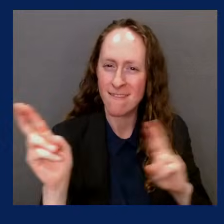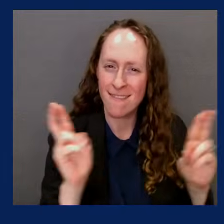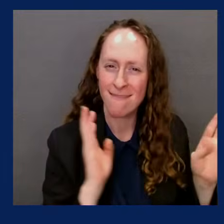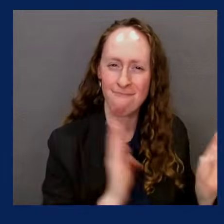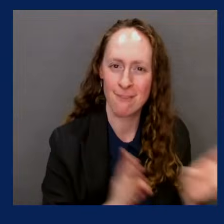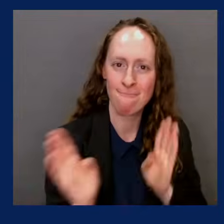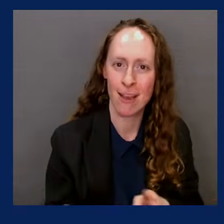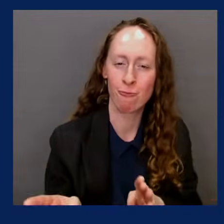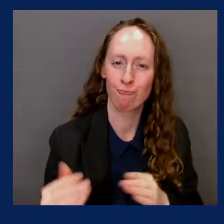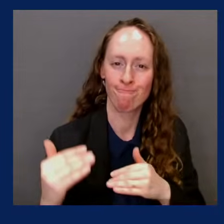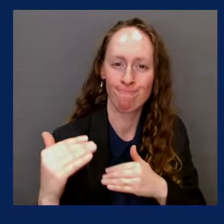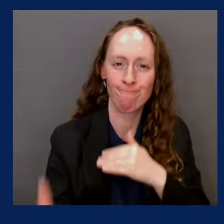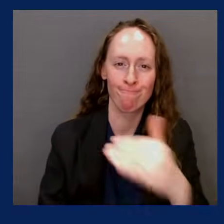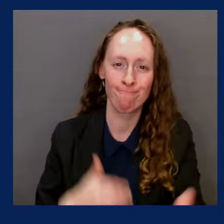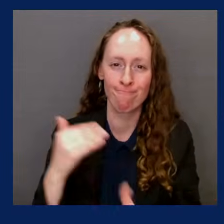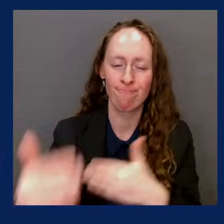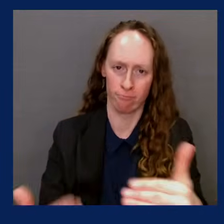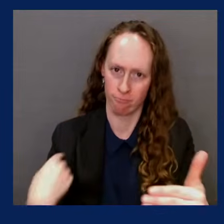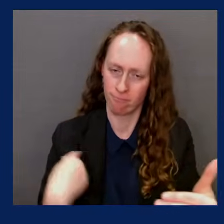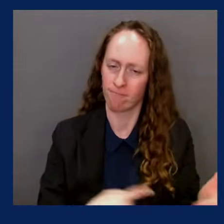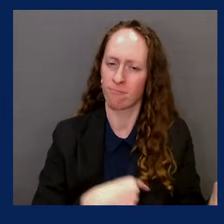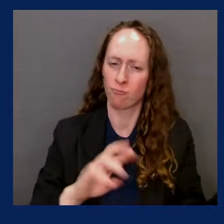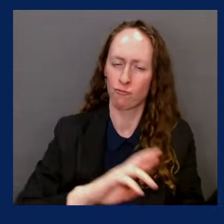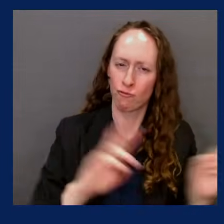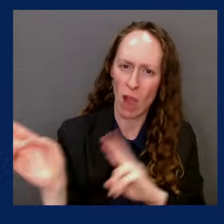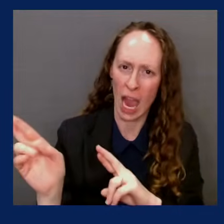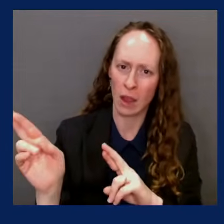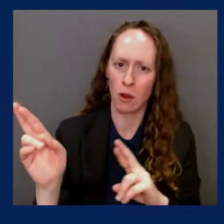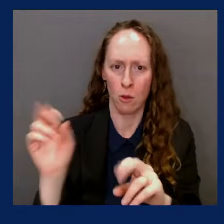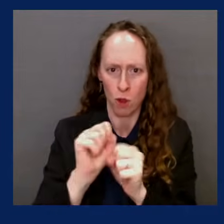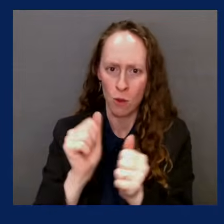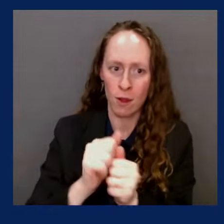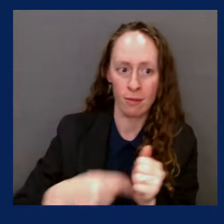to pass the legislation needed to realize our AUKUS ambitions.